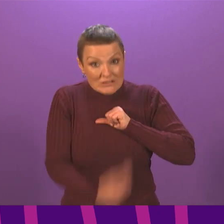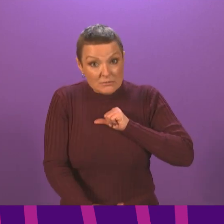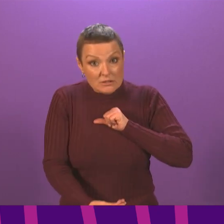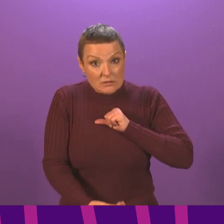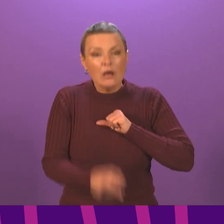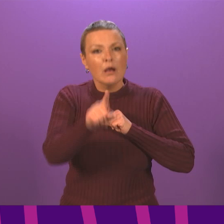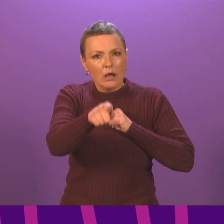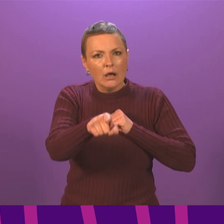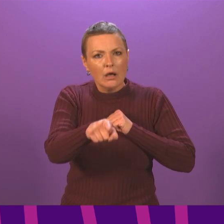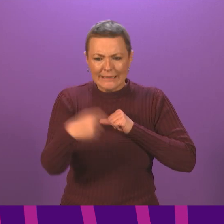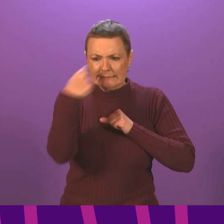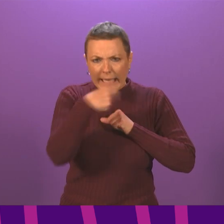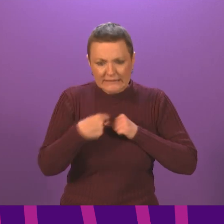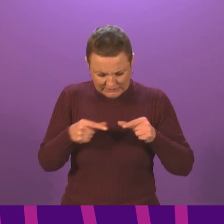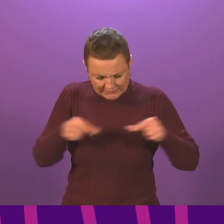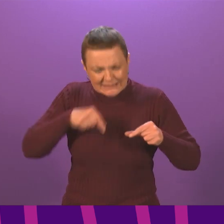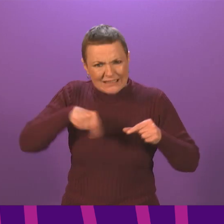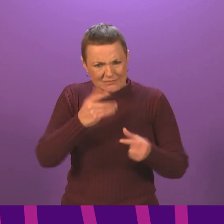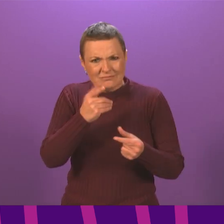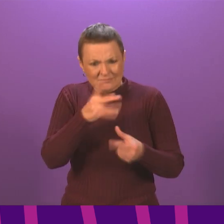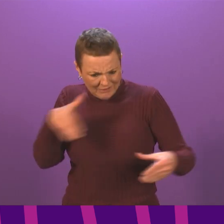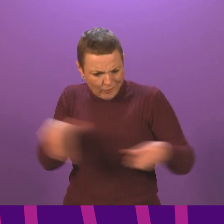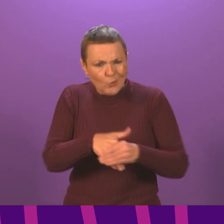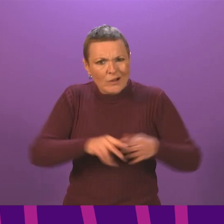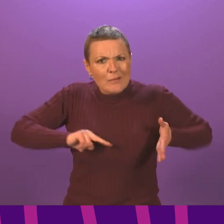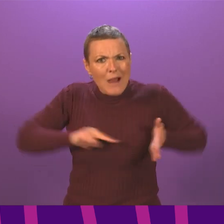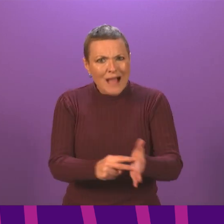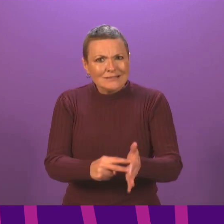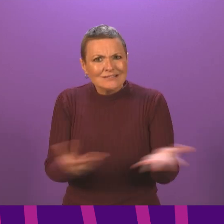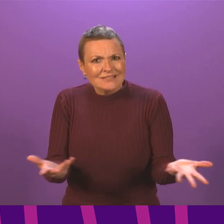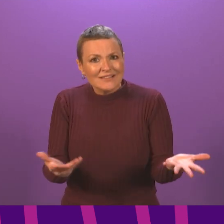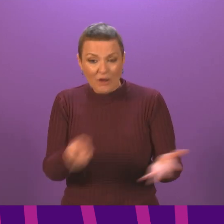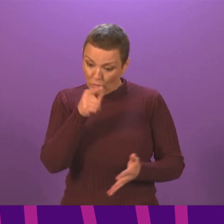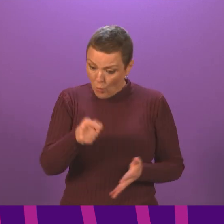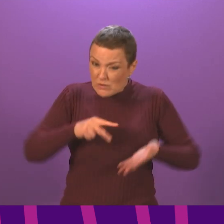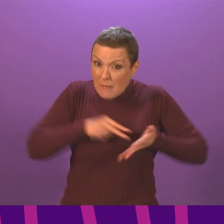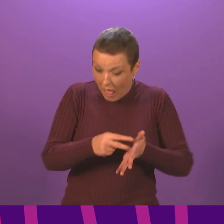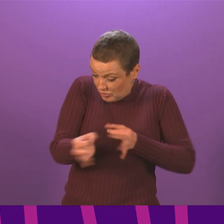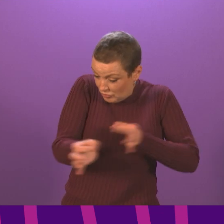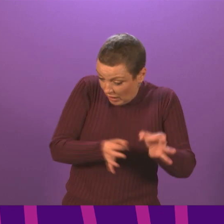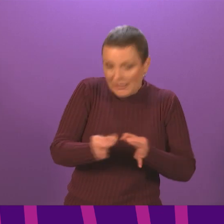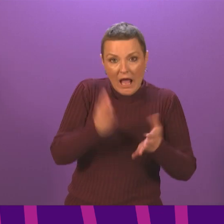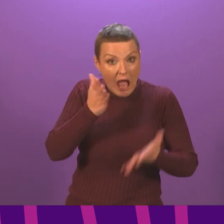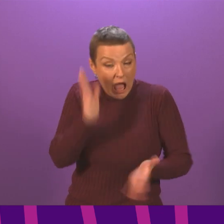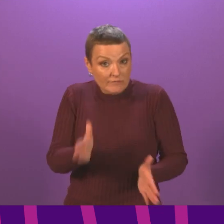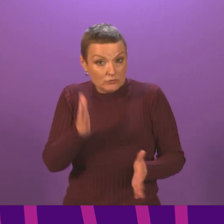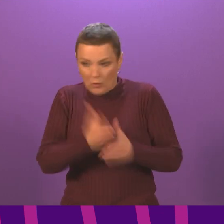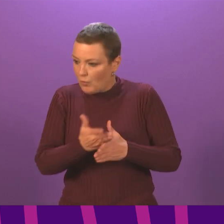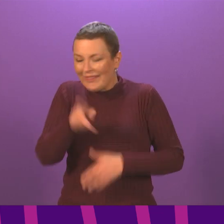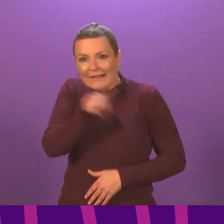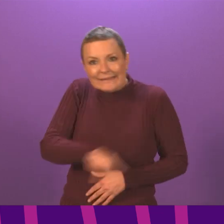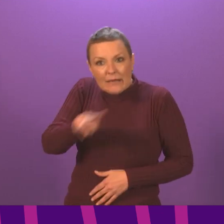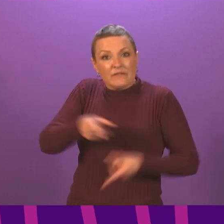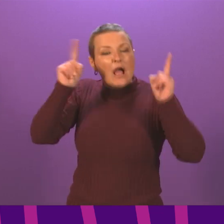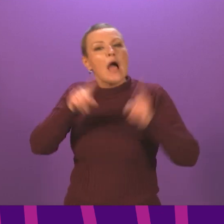Christmas break. Those plans have to be worked through between the Deputy First Minister